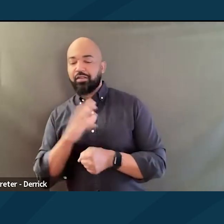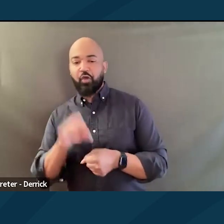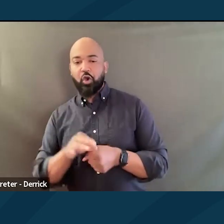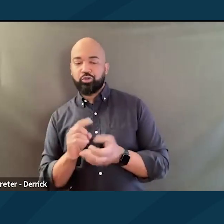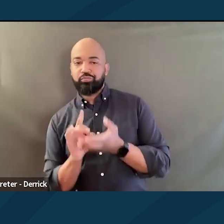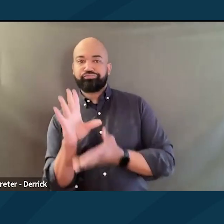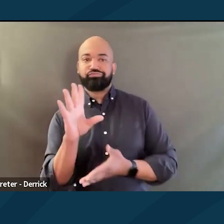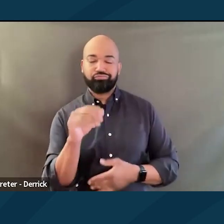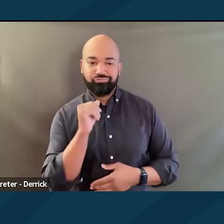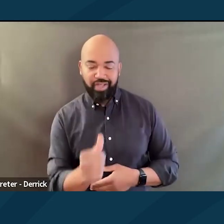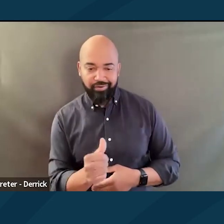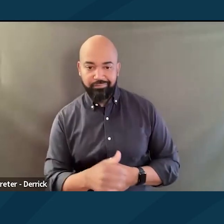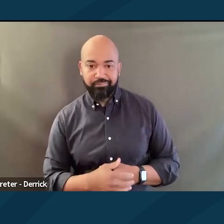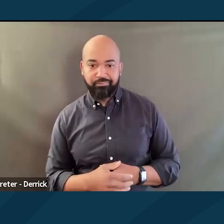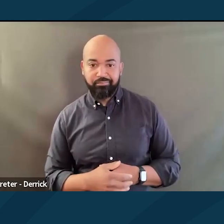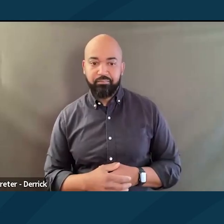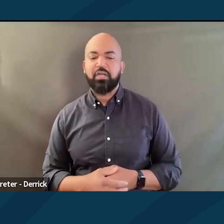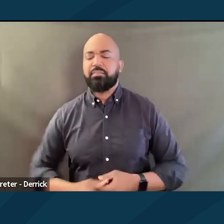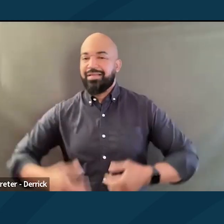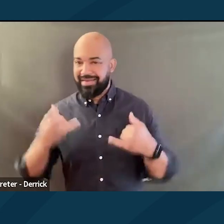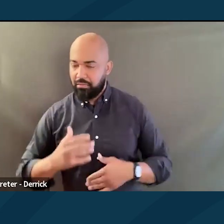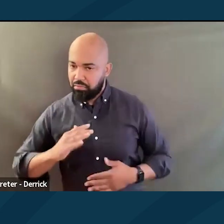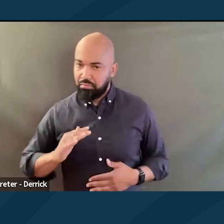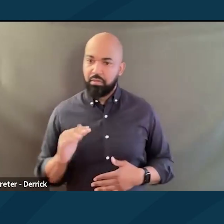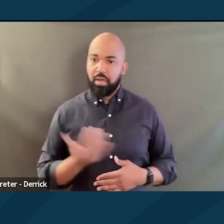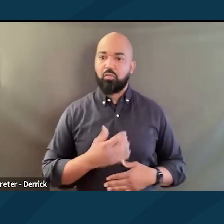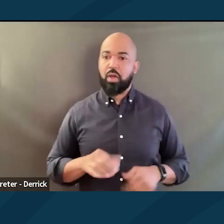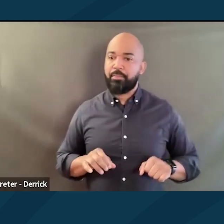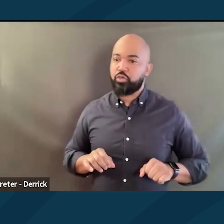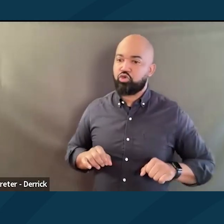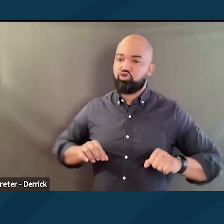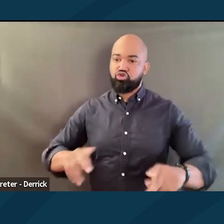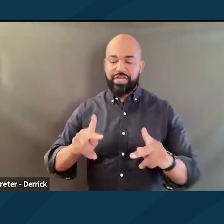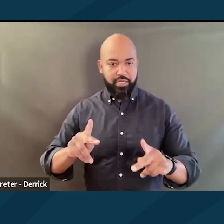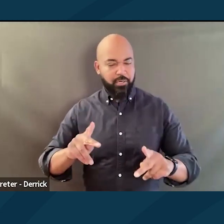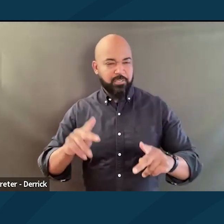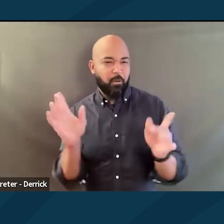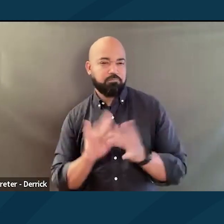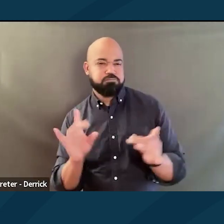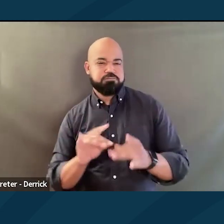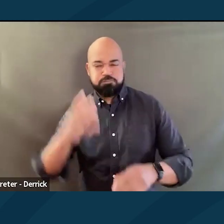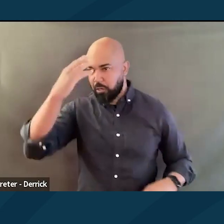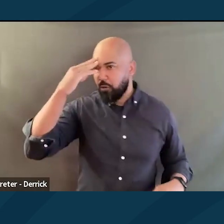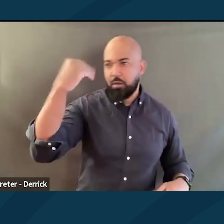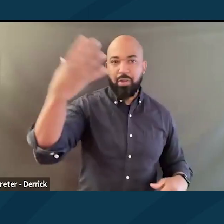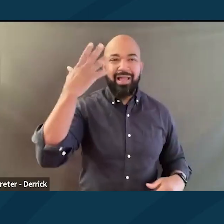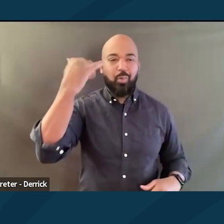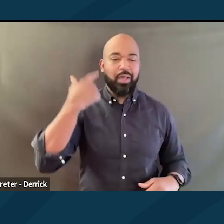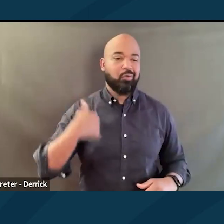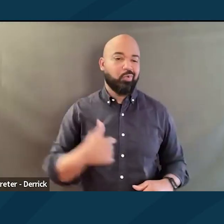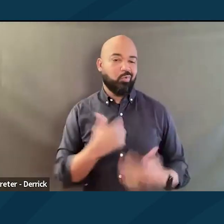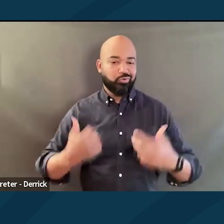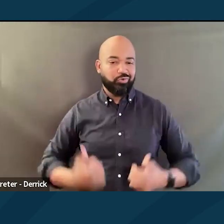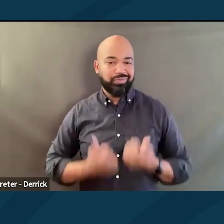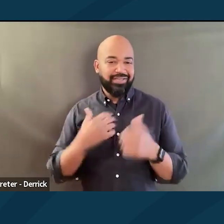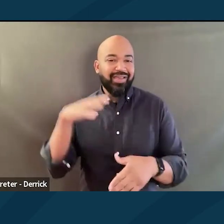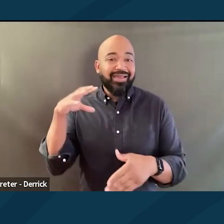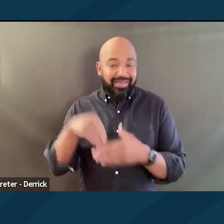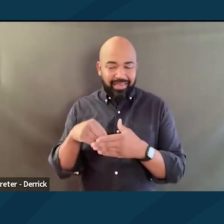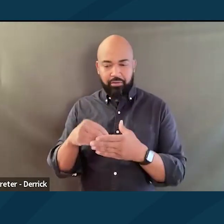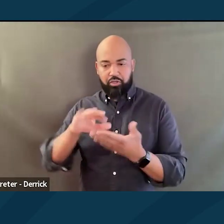for us to raise our voices, to why we want to live in the community. Not in an institution.